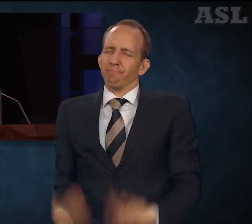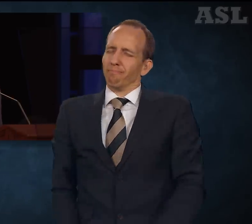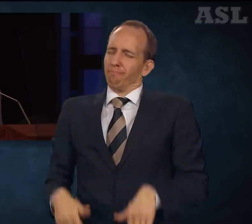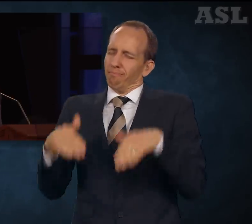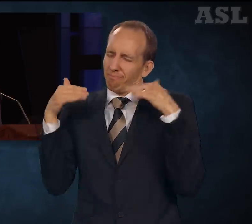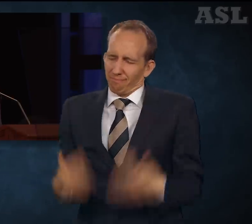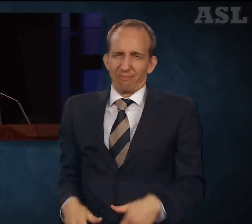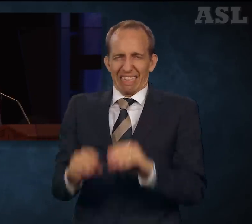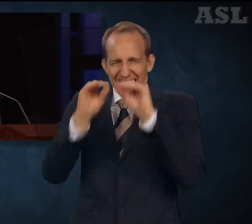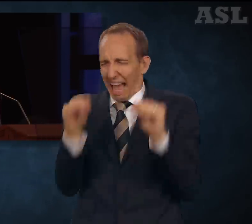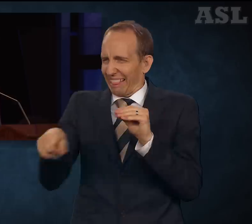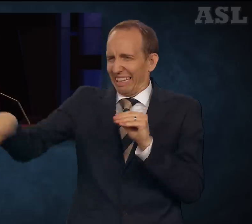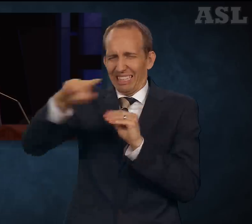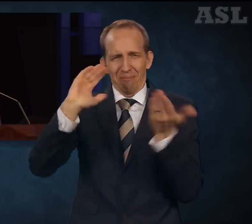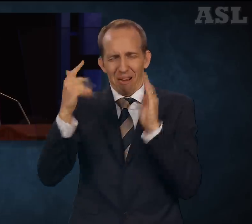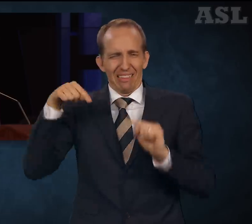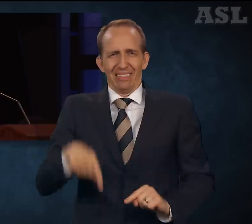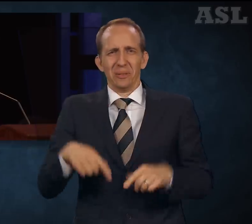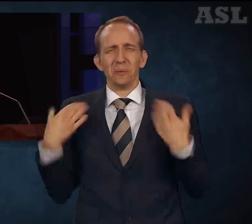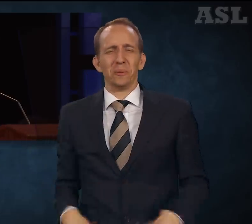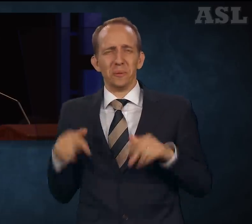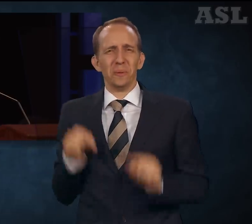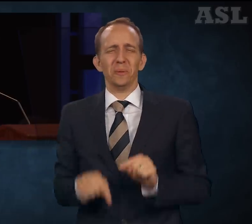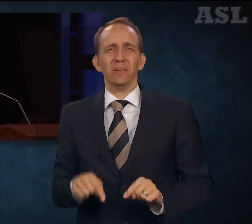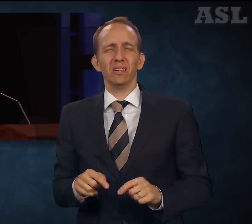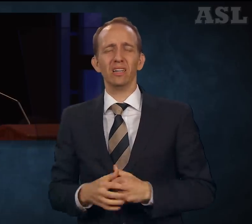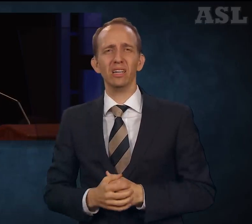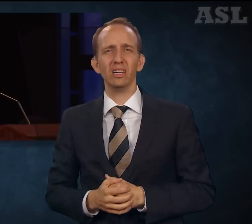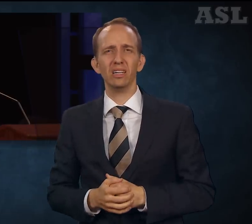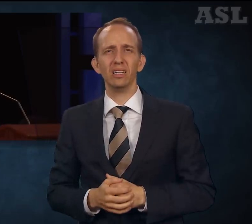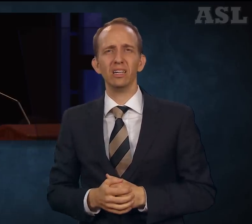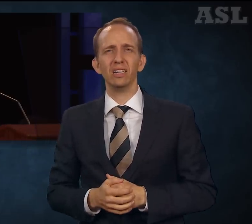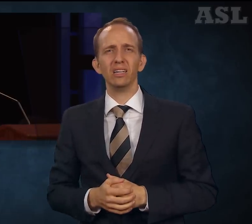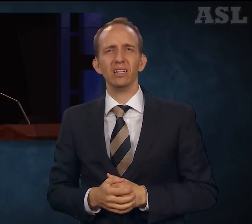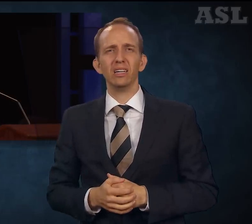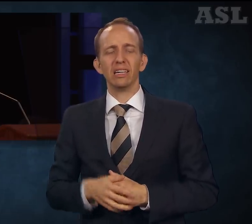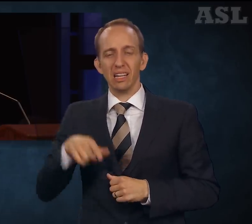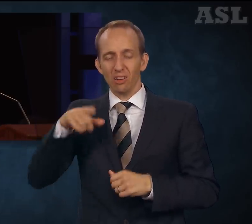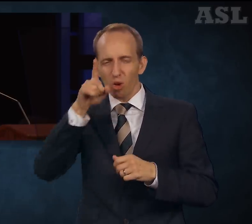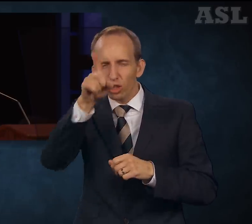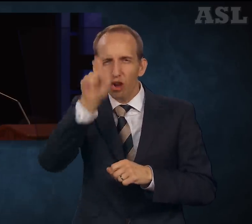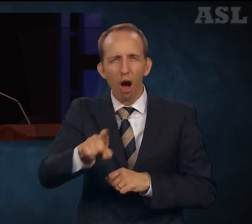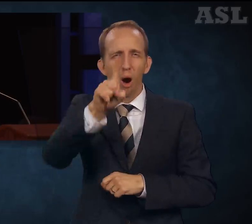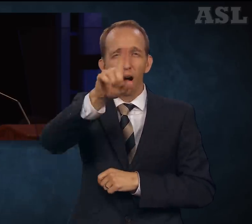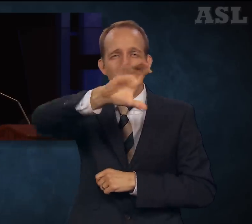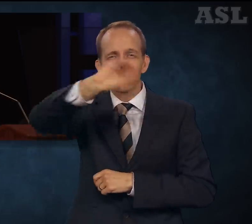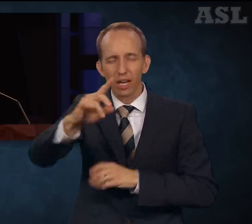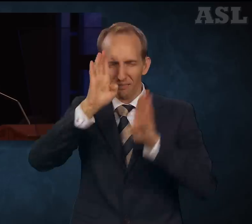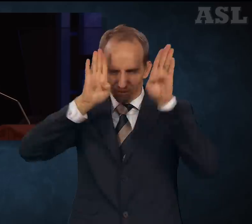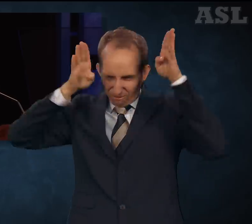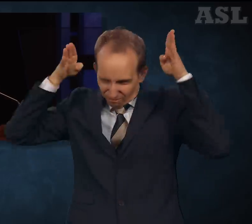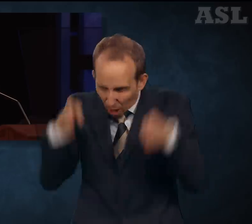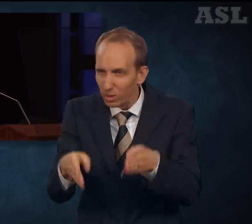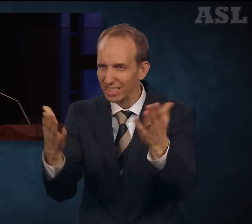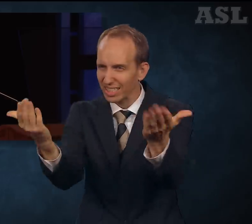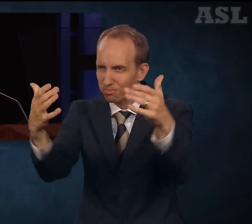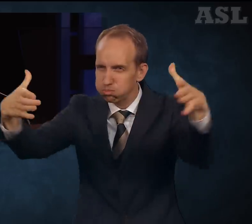ABSOLUTELY NOTHING. THIS GATHERING SHOULD MEAN